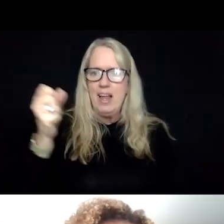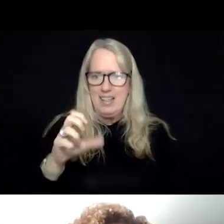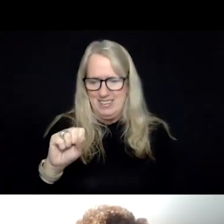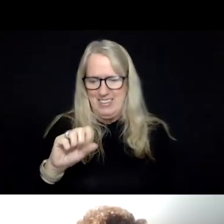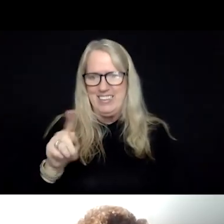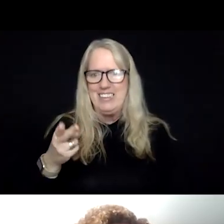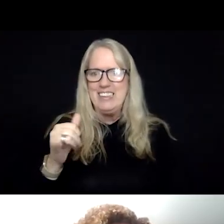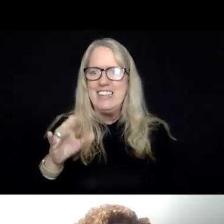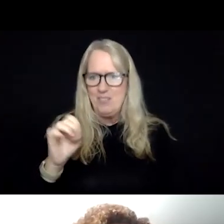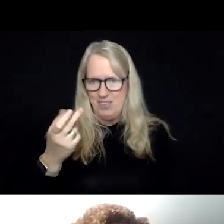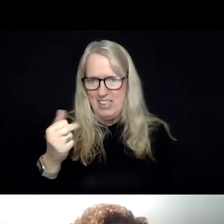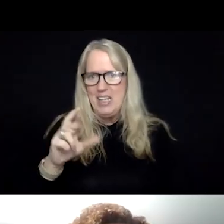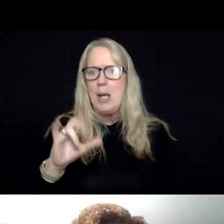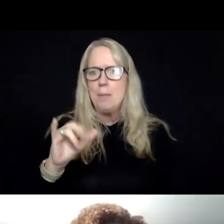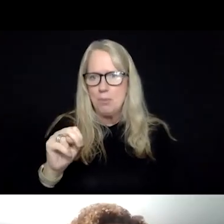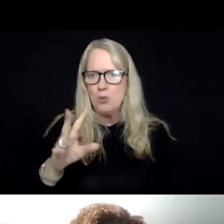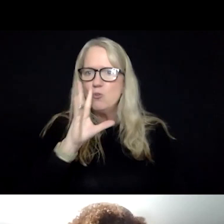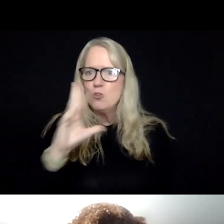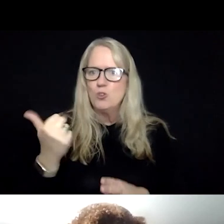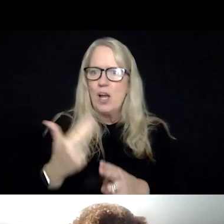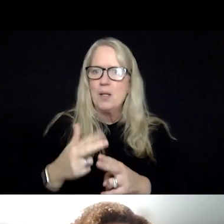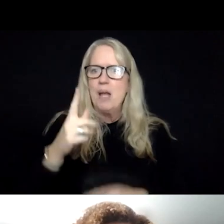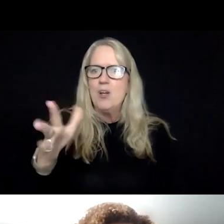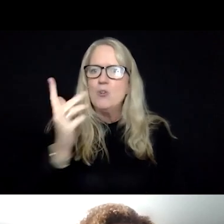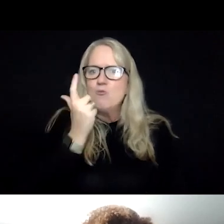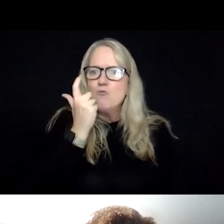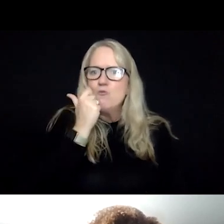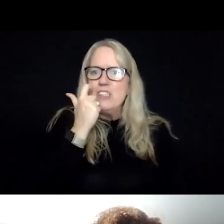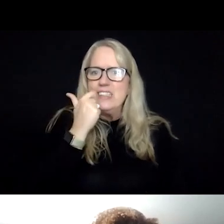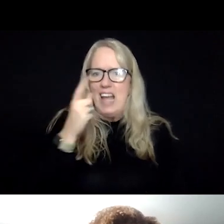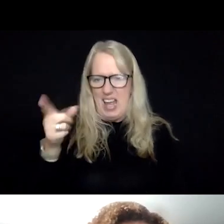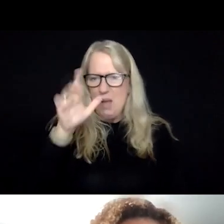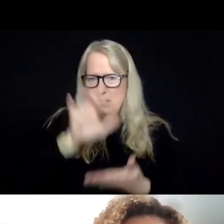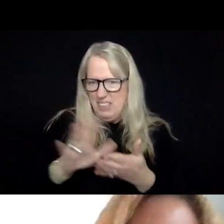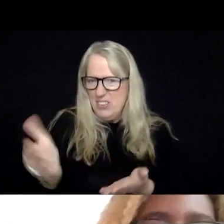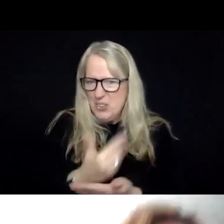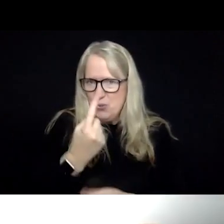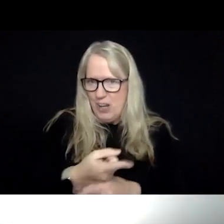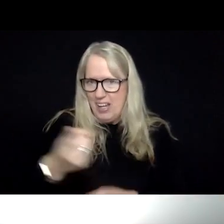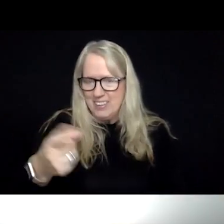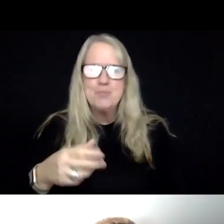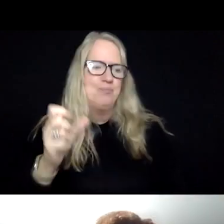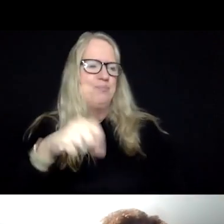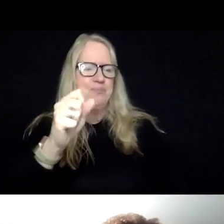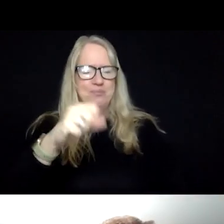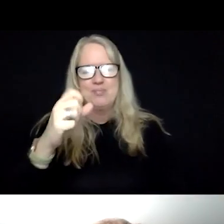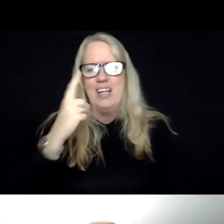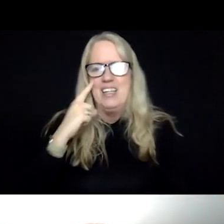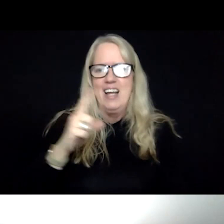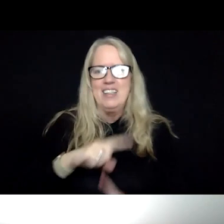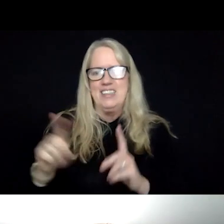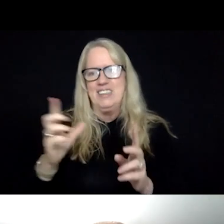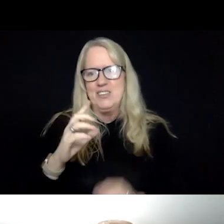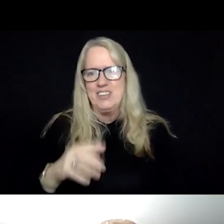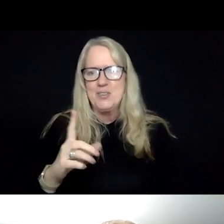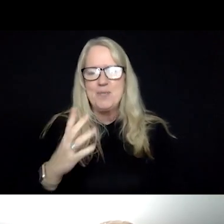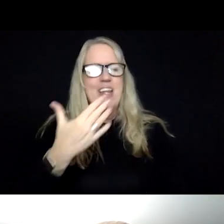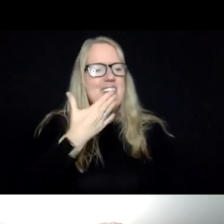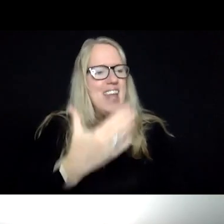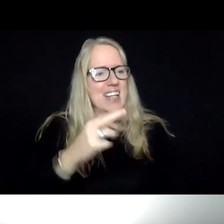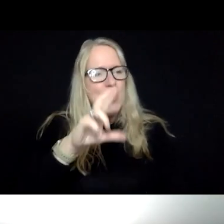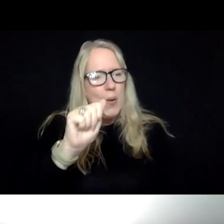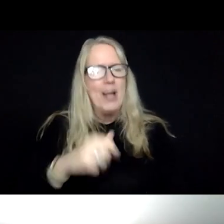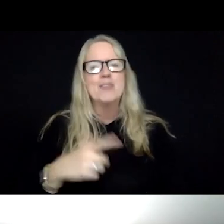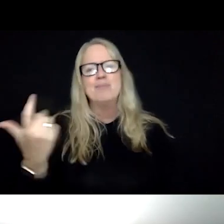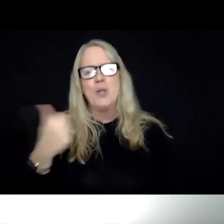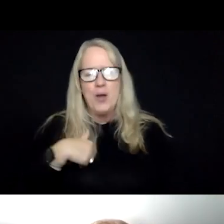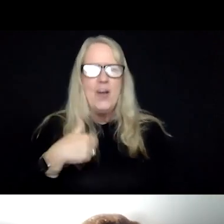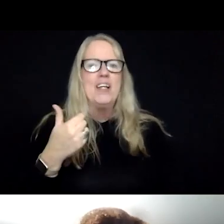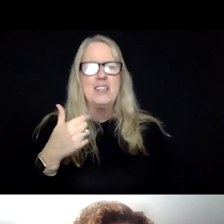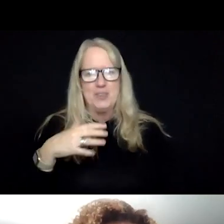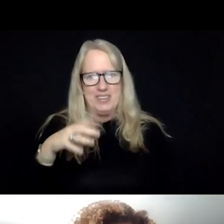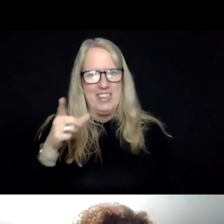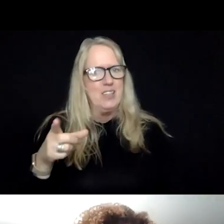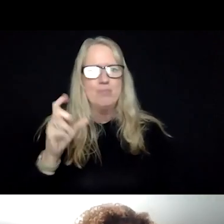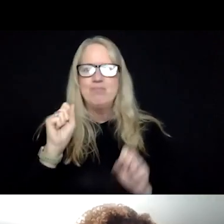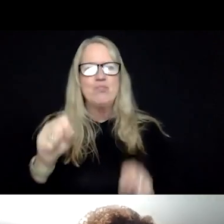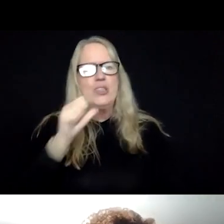THANK YOU. TRACE COULD NOT BE HERE. HE IS IN